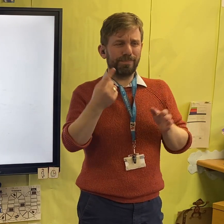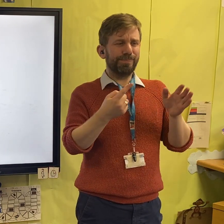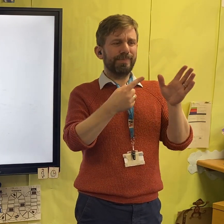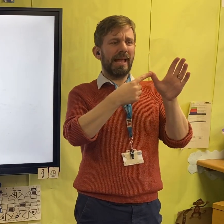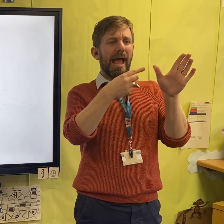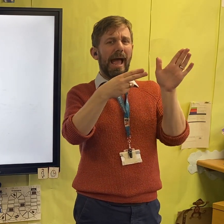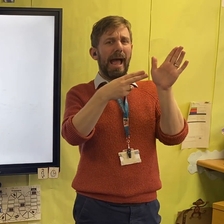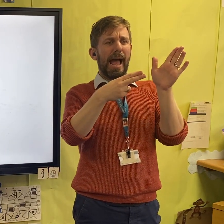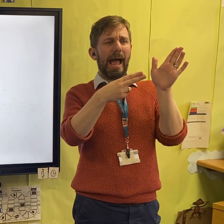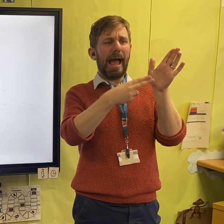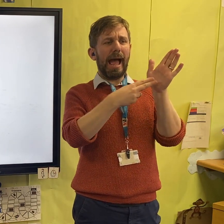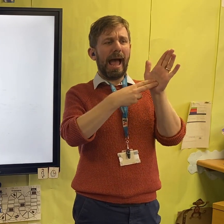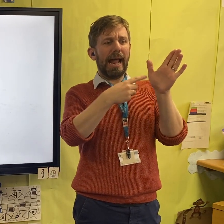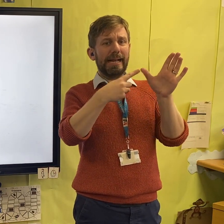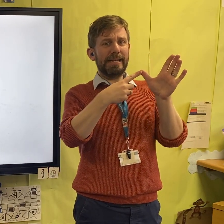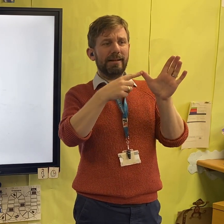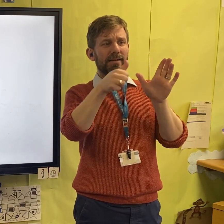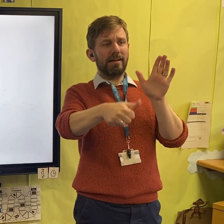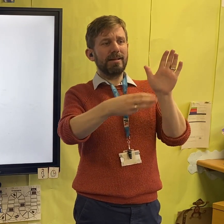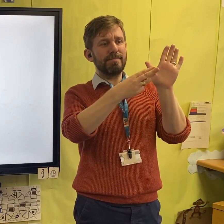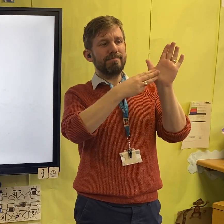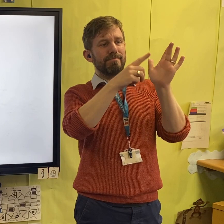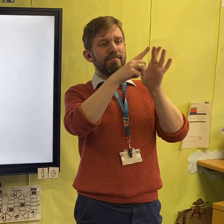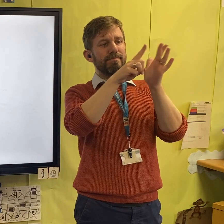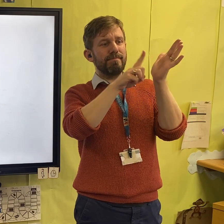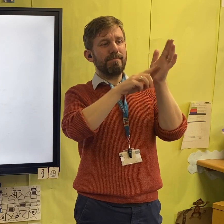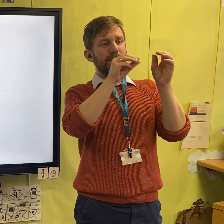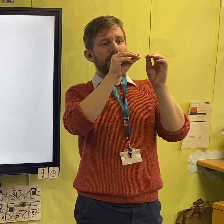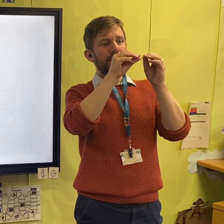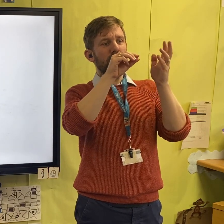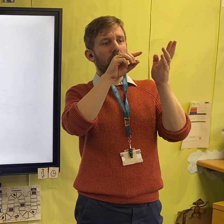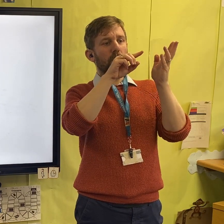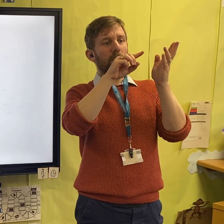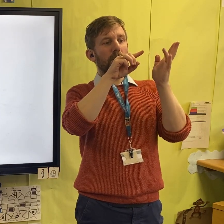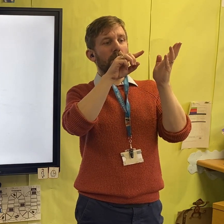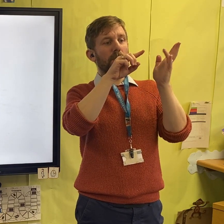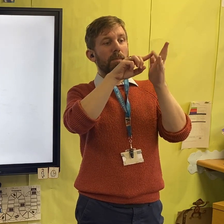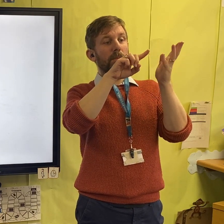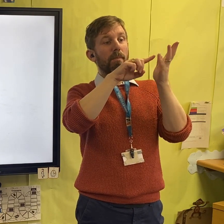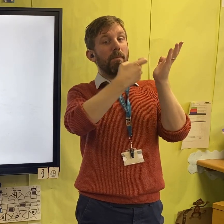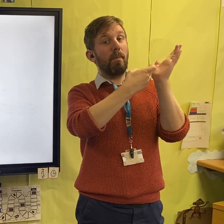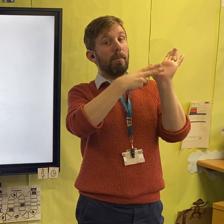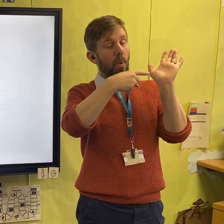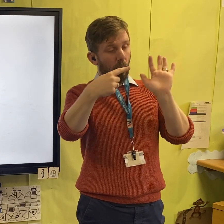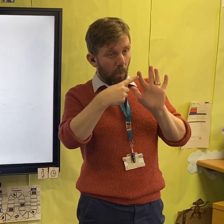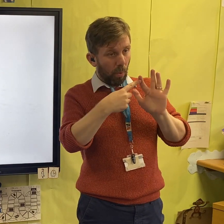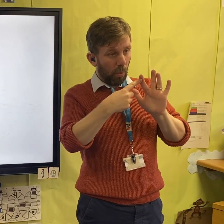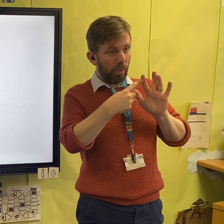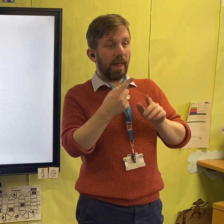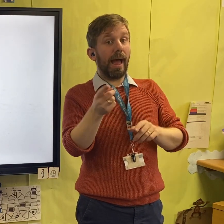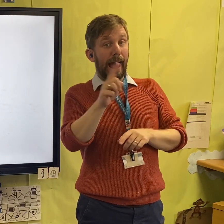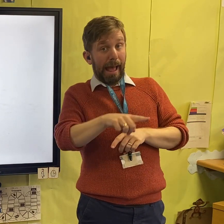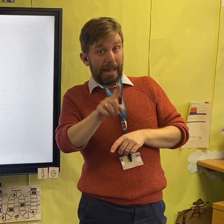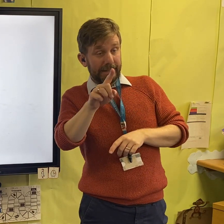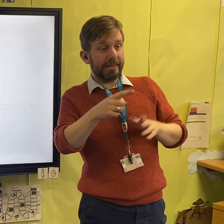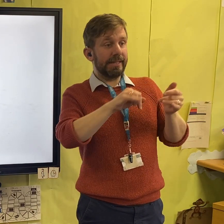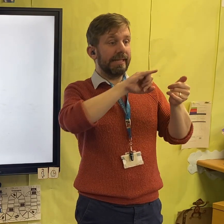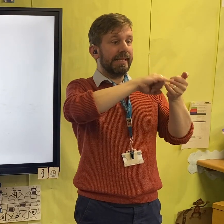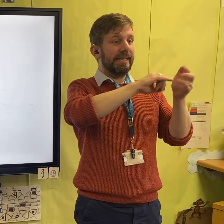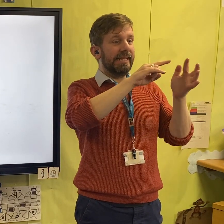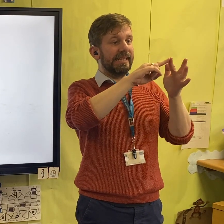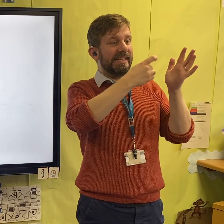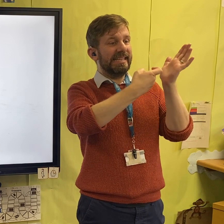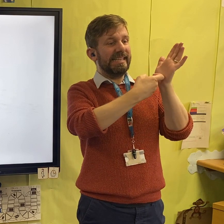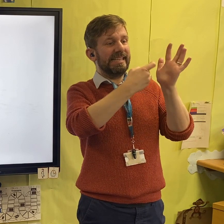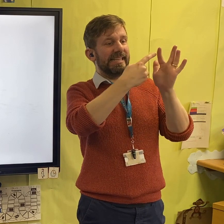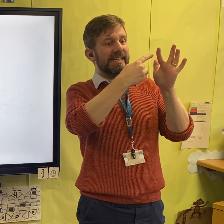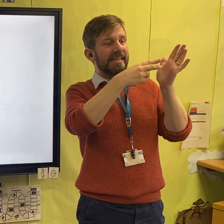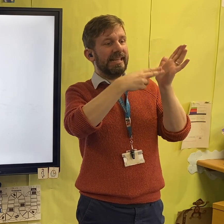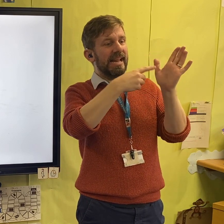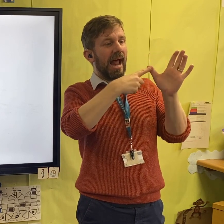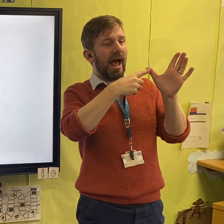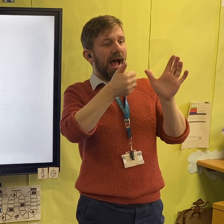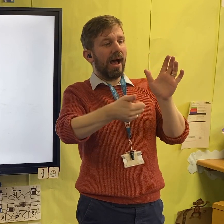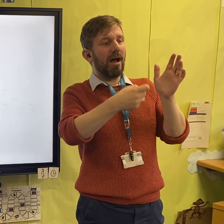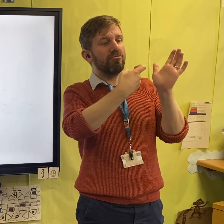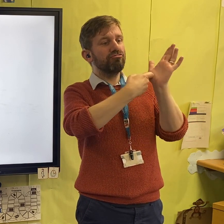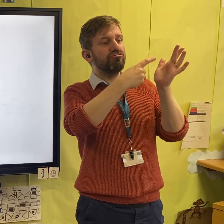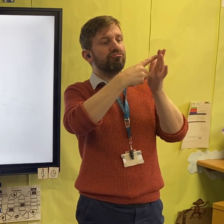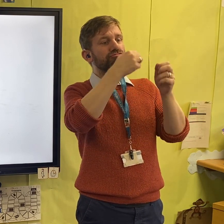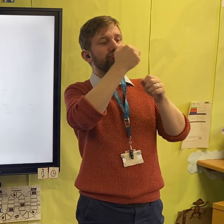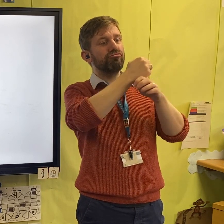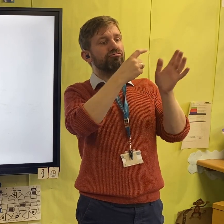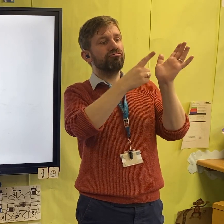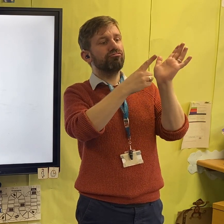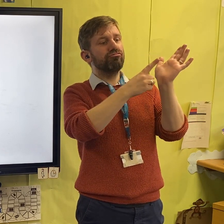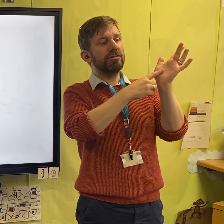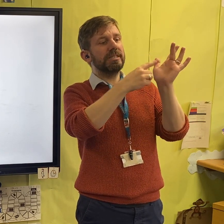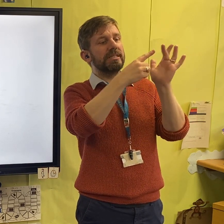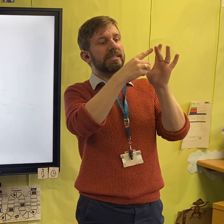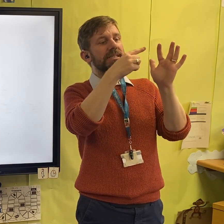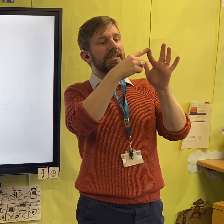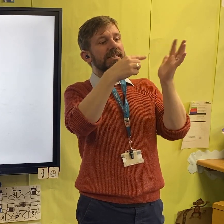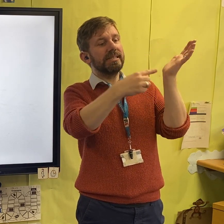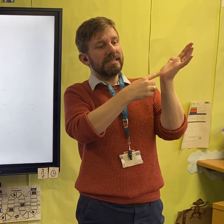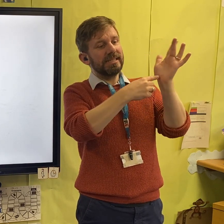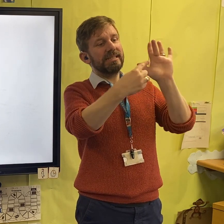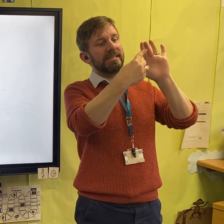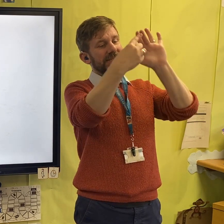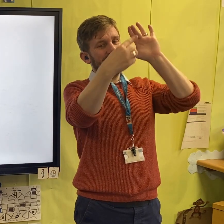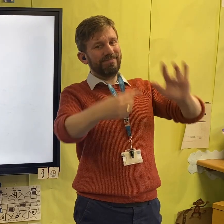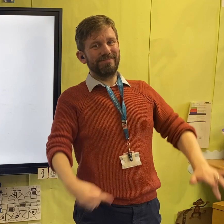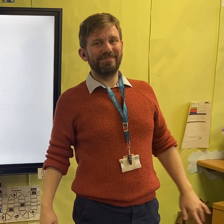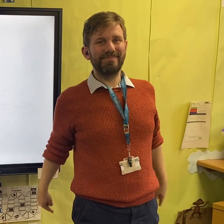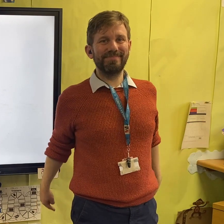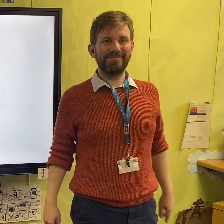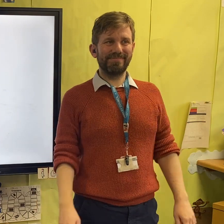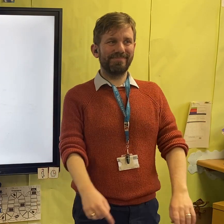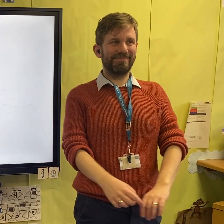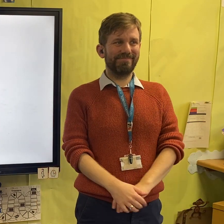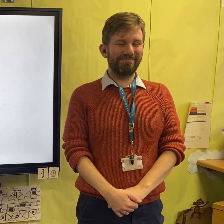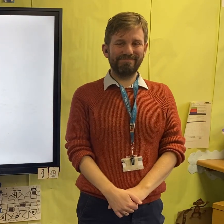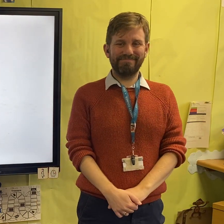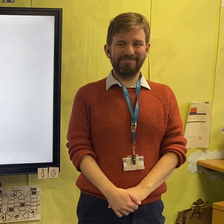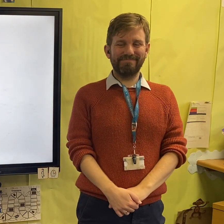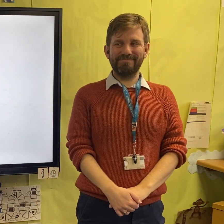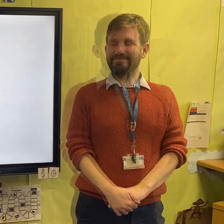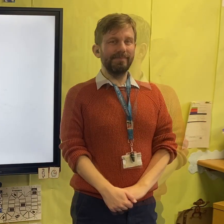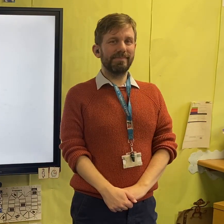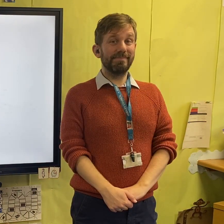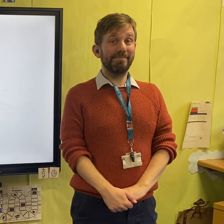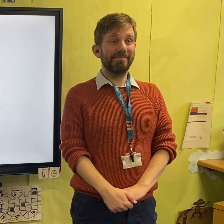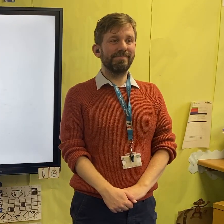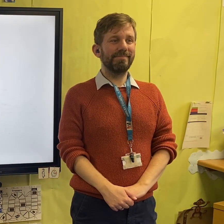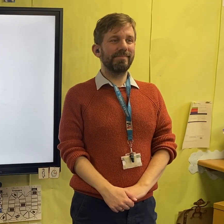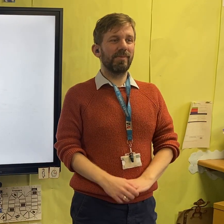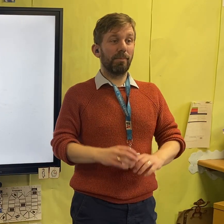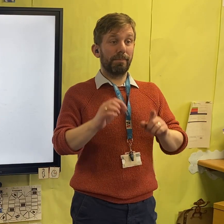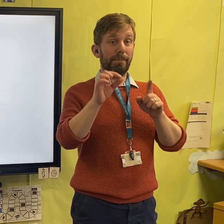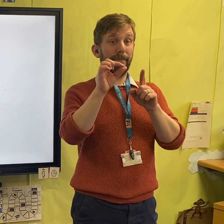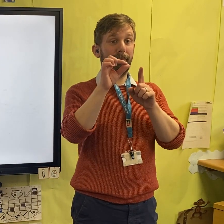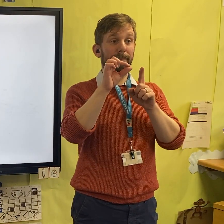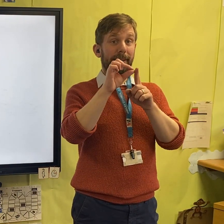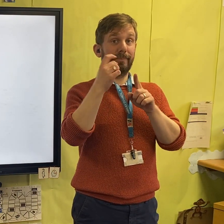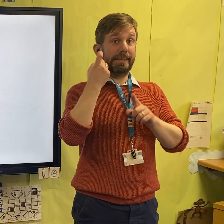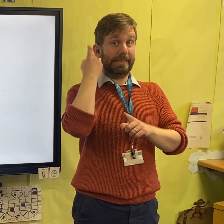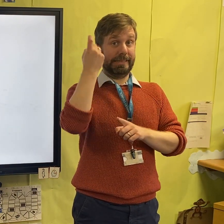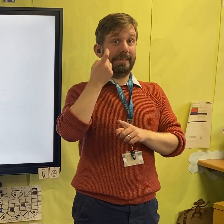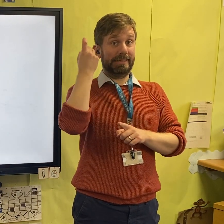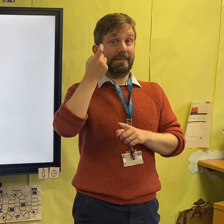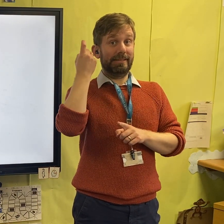written by it's written by Anna Milbourne and Serena Riglietti.